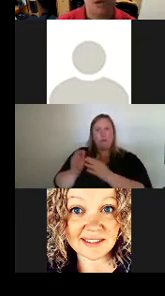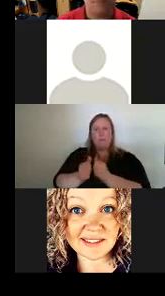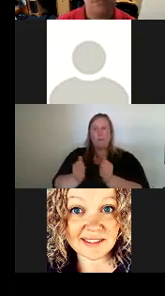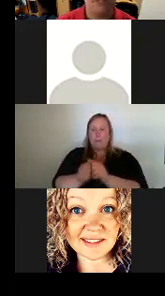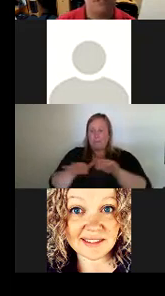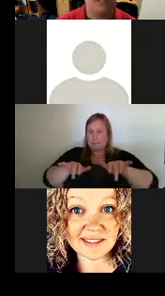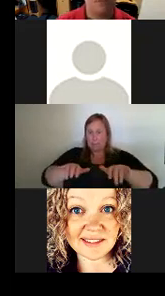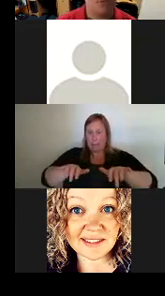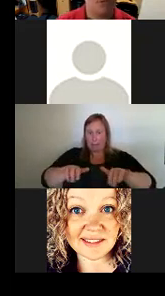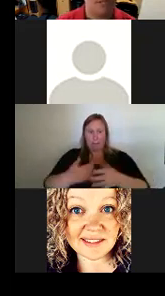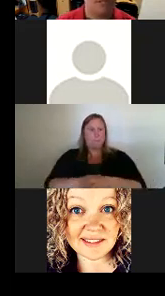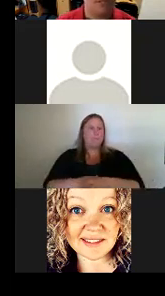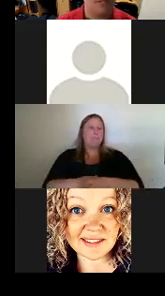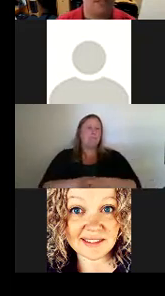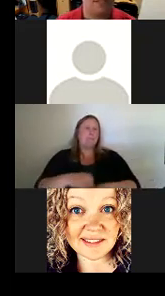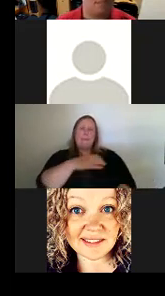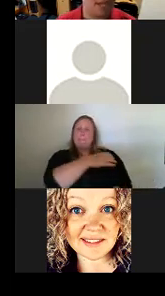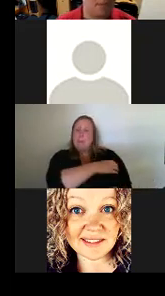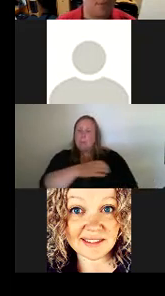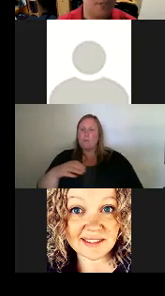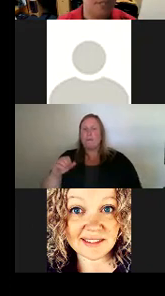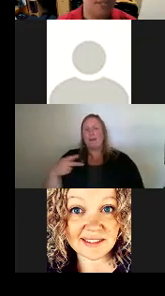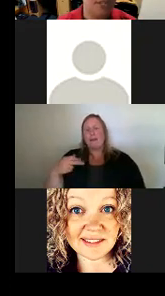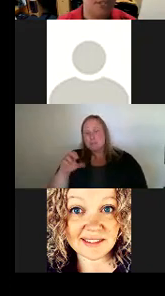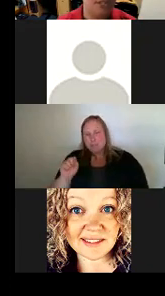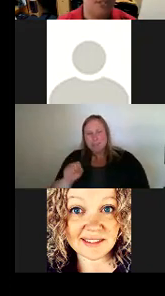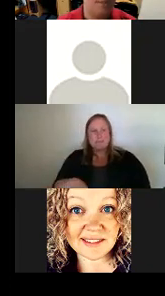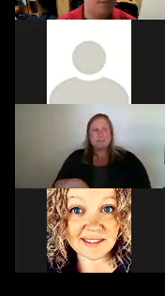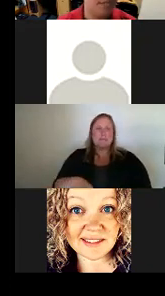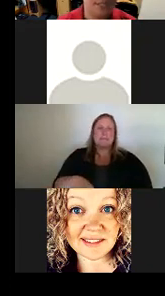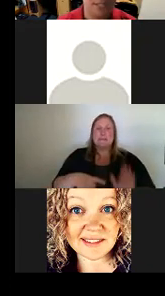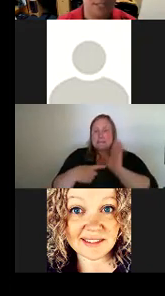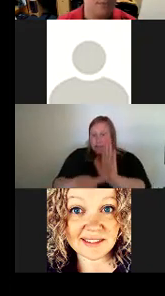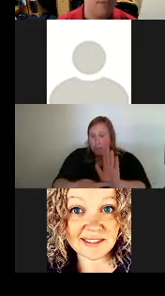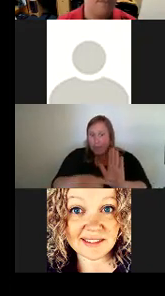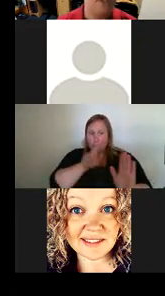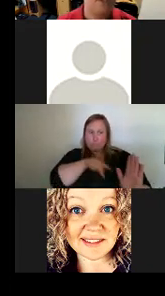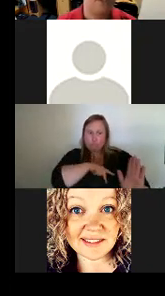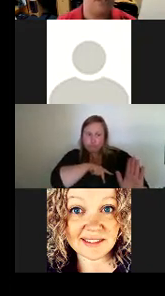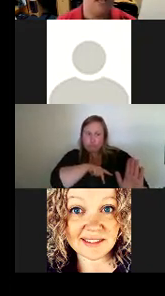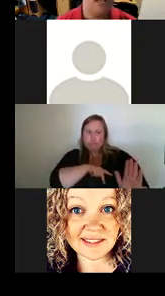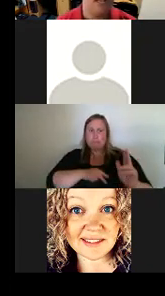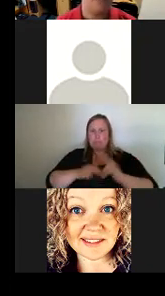POWER OPTIONS IS ANOTHER IMPORTANT SETTING. DISPLAY AND PERSONALIZATION. BUILT-IN ACCESSIBILITY FEATURES.